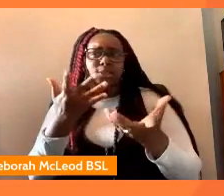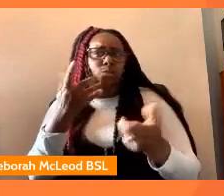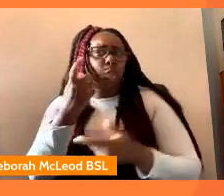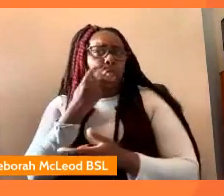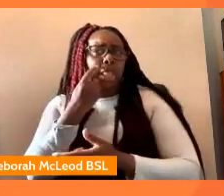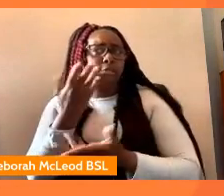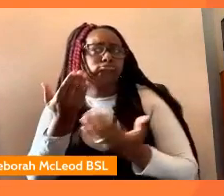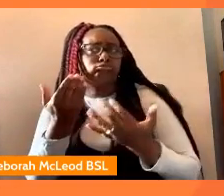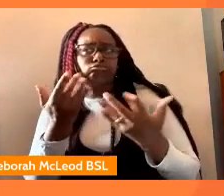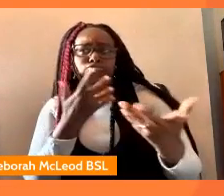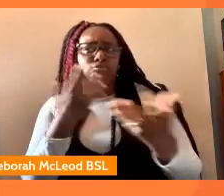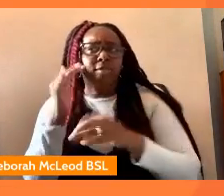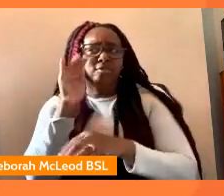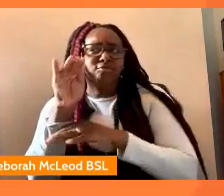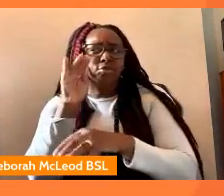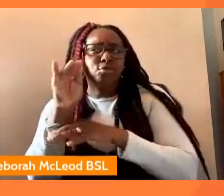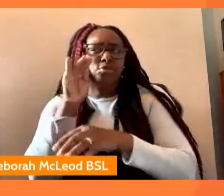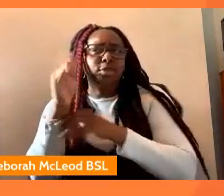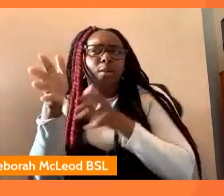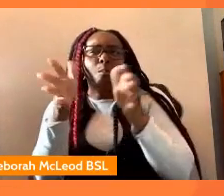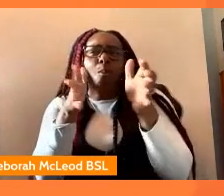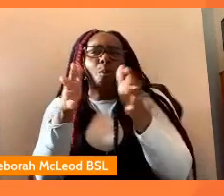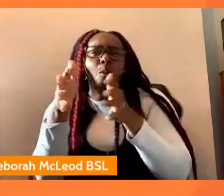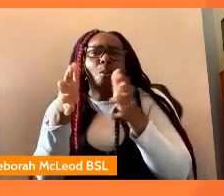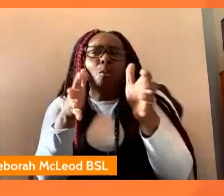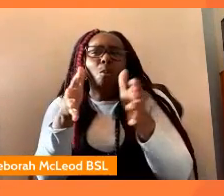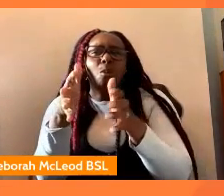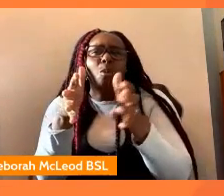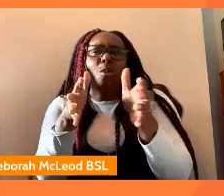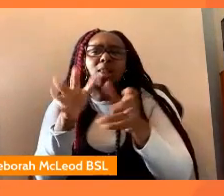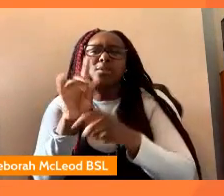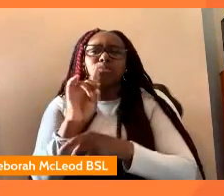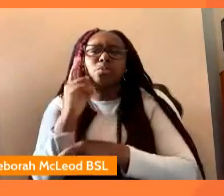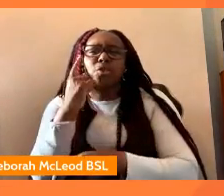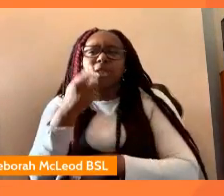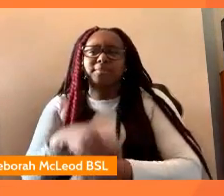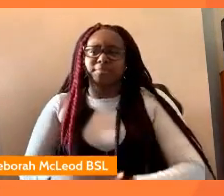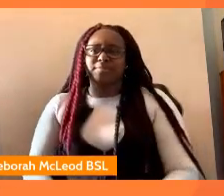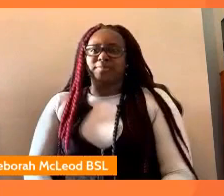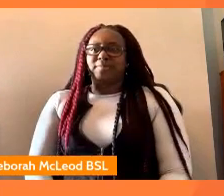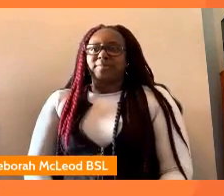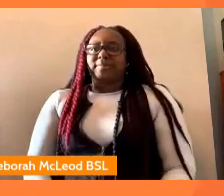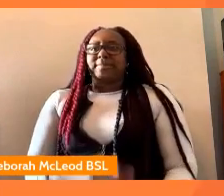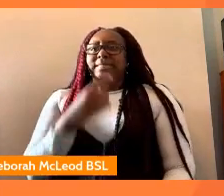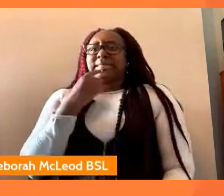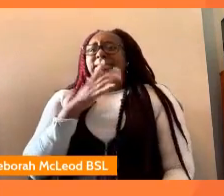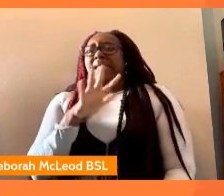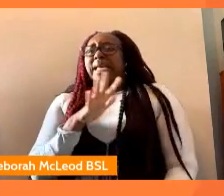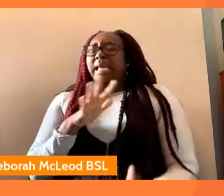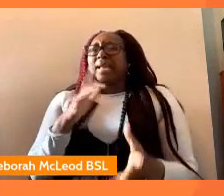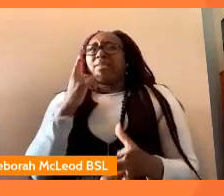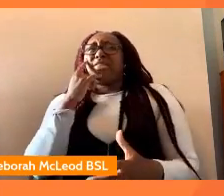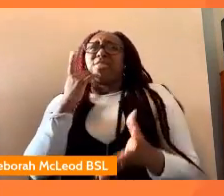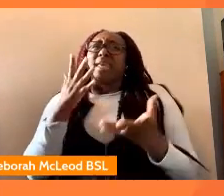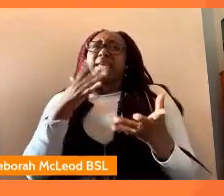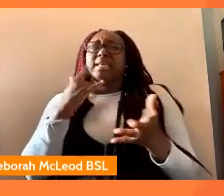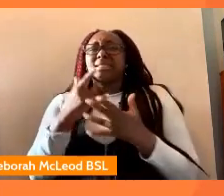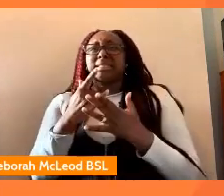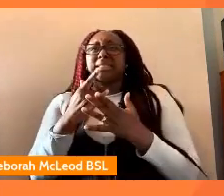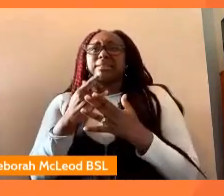What is it going to be? Come on, do your future crystal ball gazing? Am I going to say it? I think it's going to be AI.